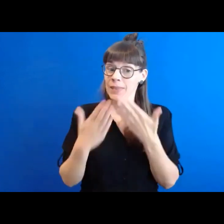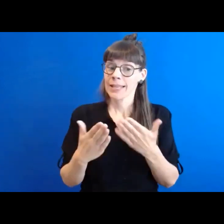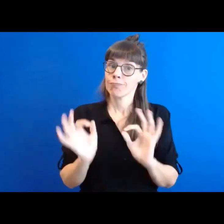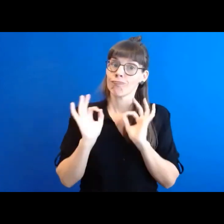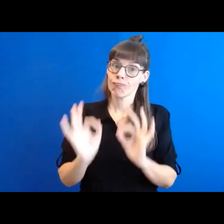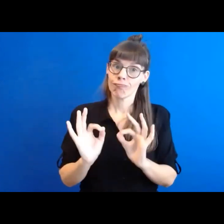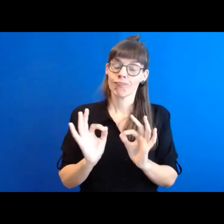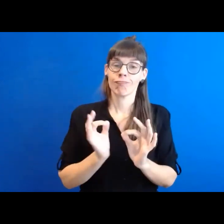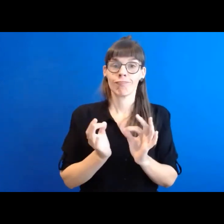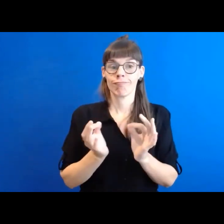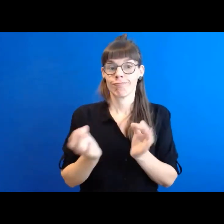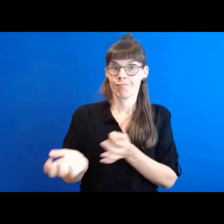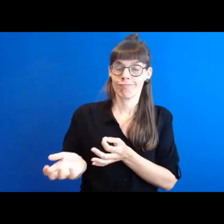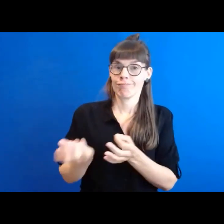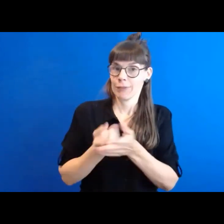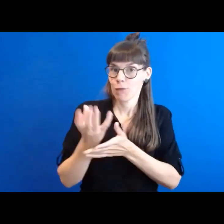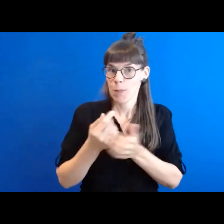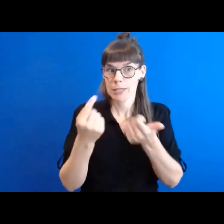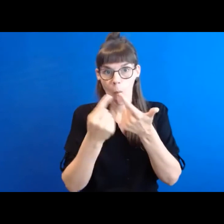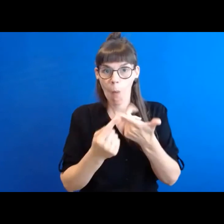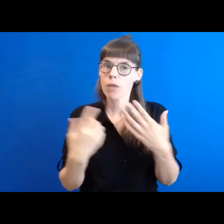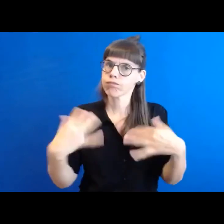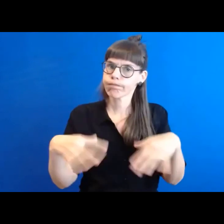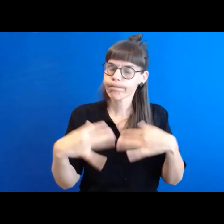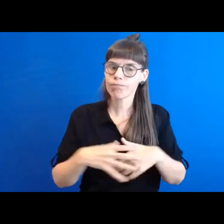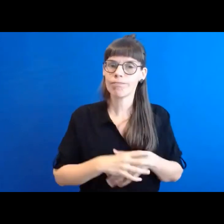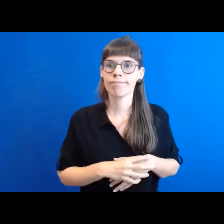more findings. Thanks, Christian. >> CHRISTIAN MODINO: Great.